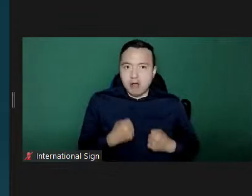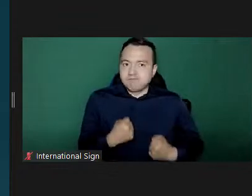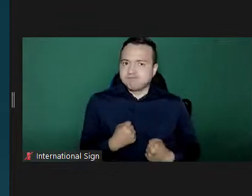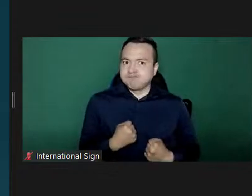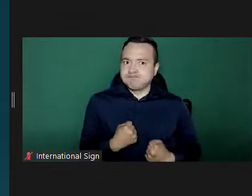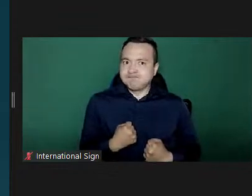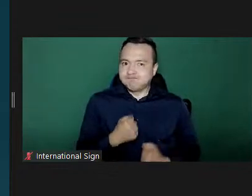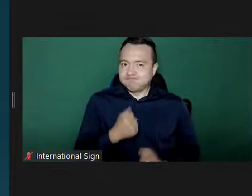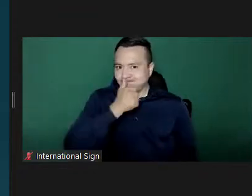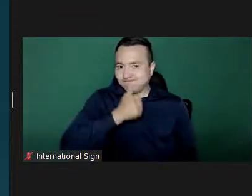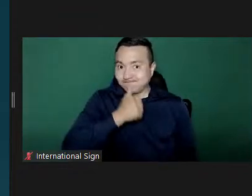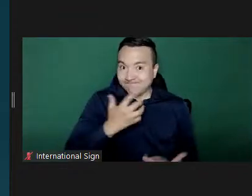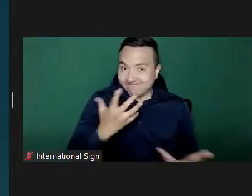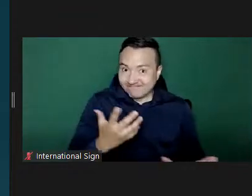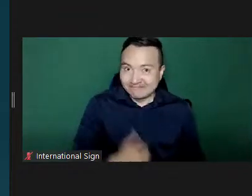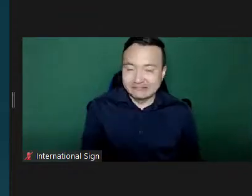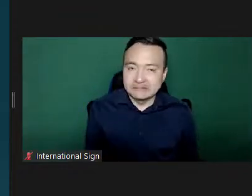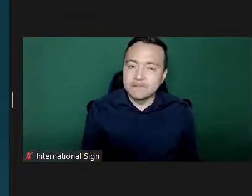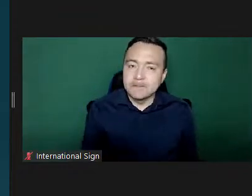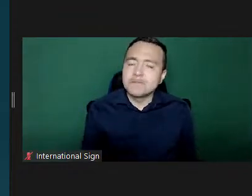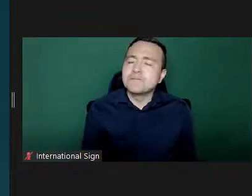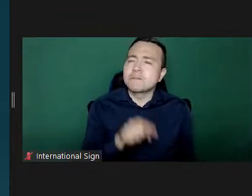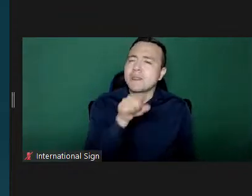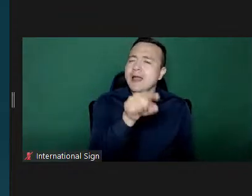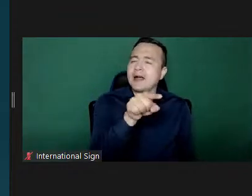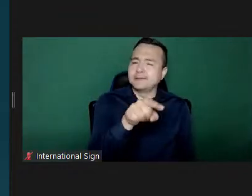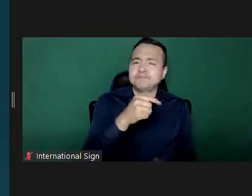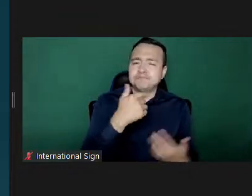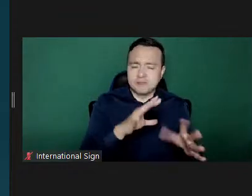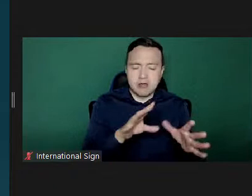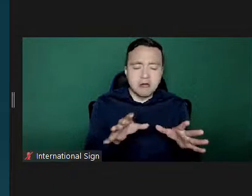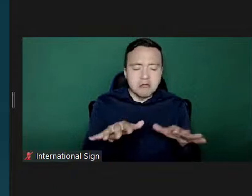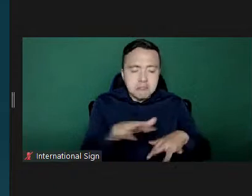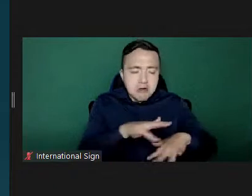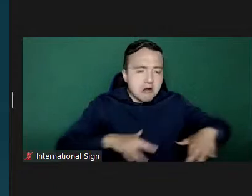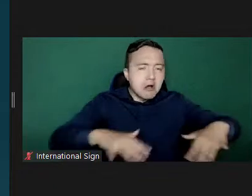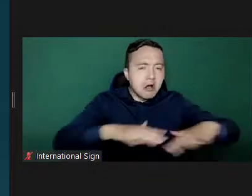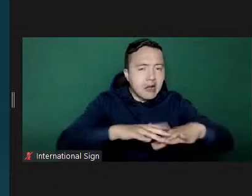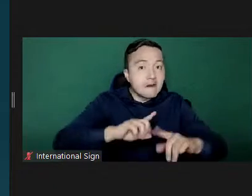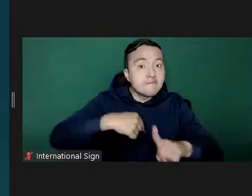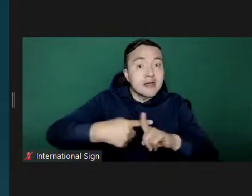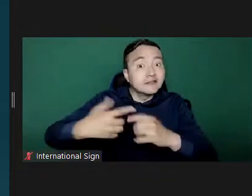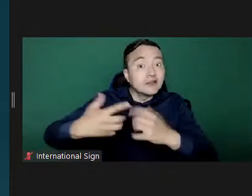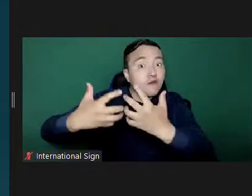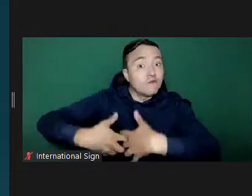So instead of overcrowded public hospitals, we sought to engage some